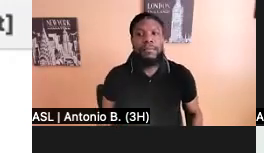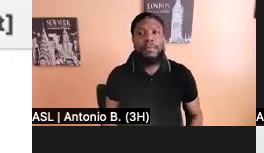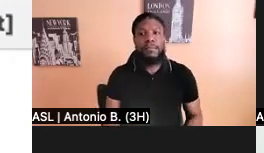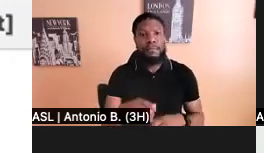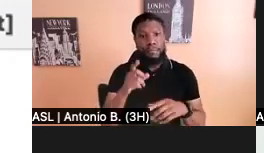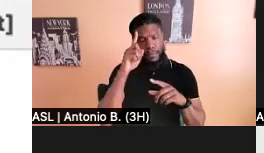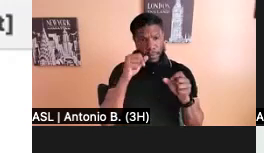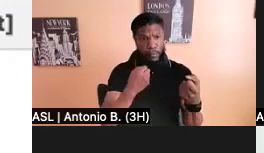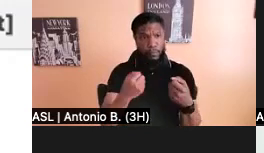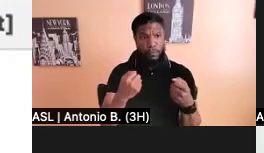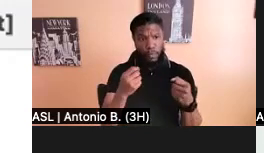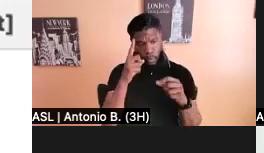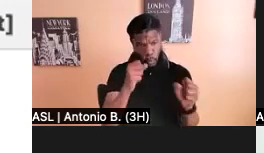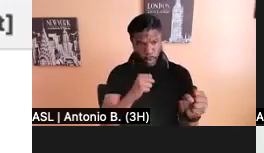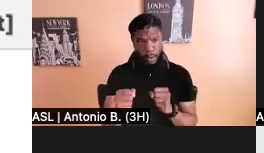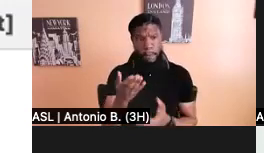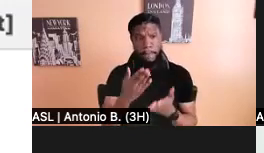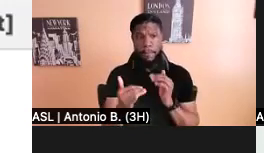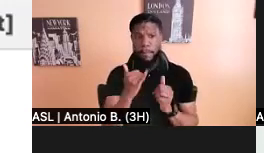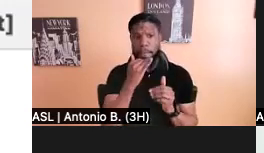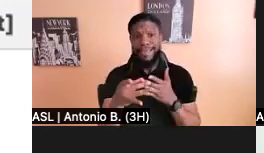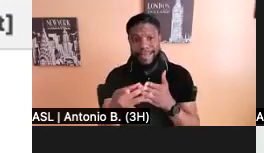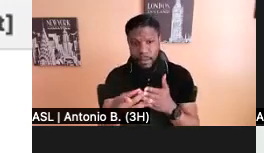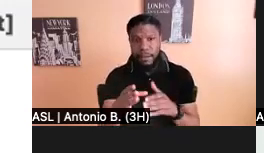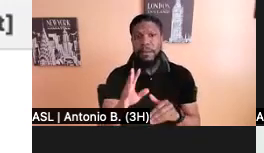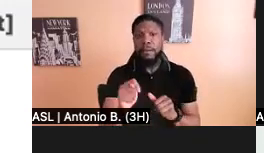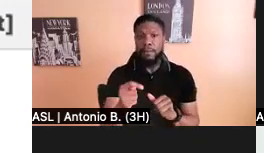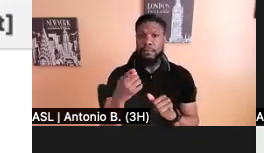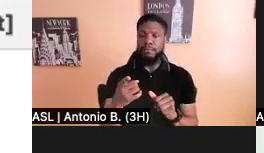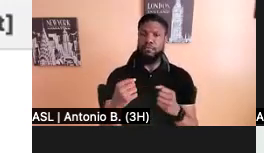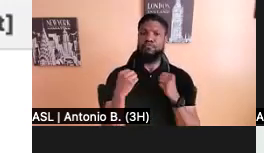To help address the concern that the strength section label could be misleading to students,